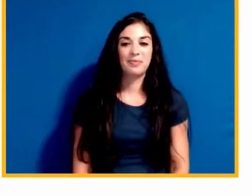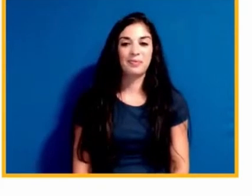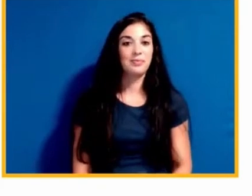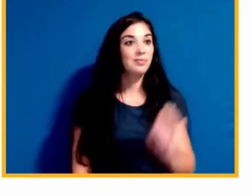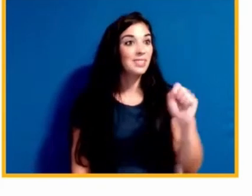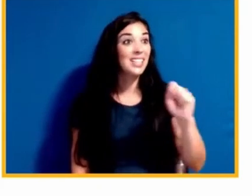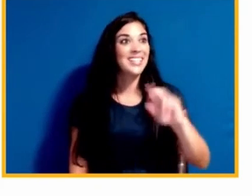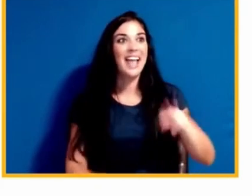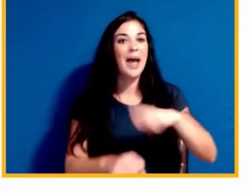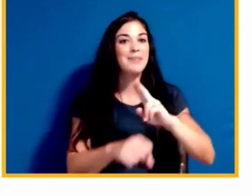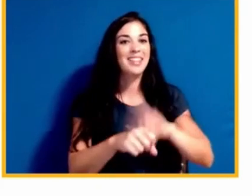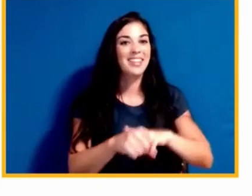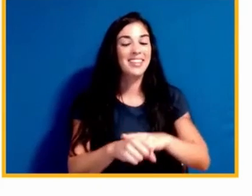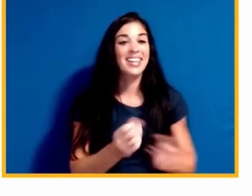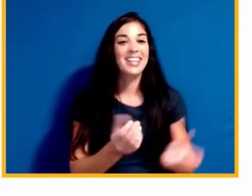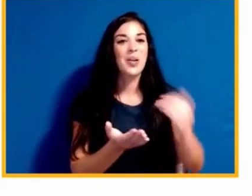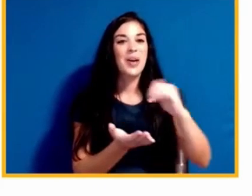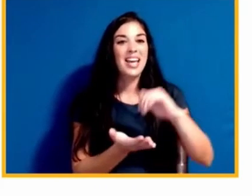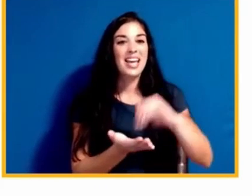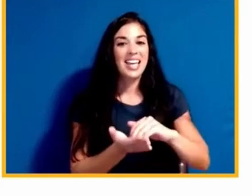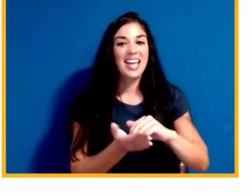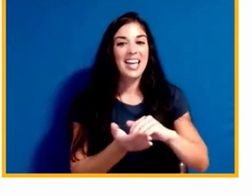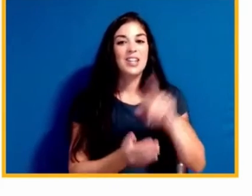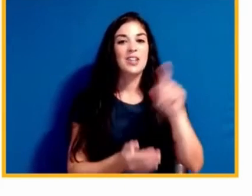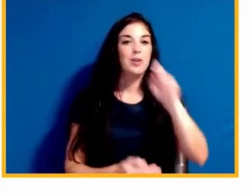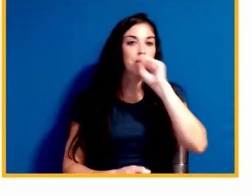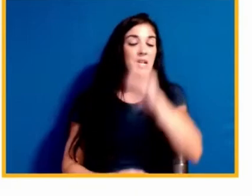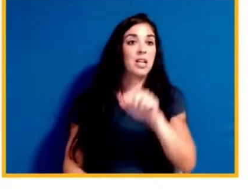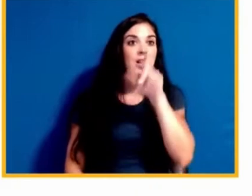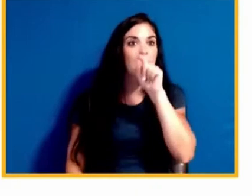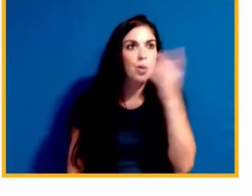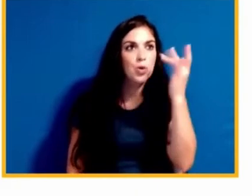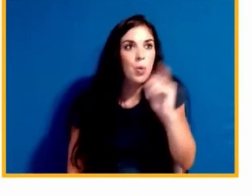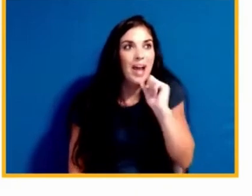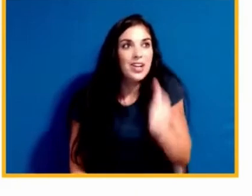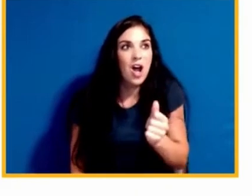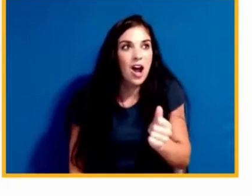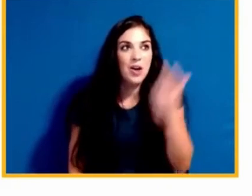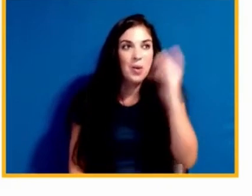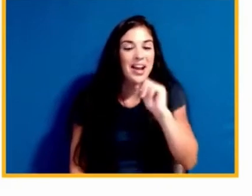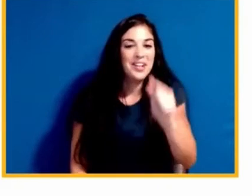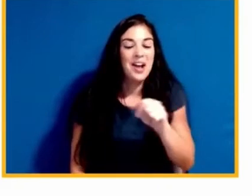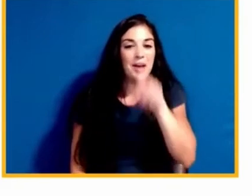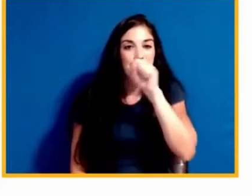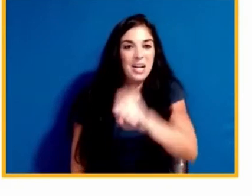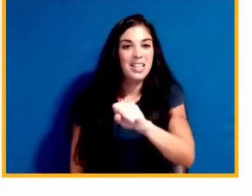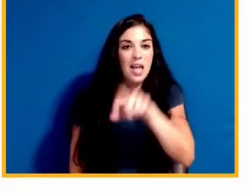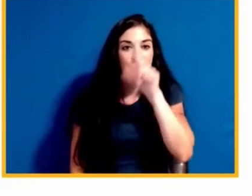[Zeke] Yeah absolutely and again, I mean you gotta love birbs. What's not to love about birbs, am I right? I mean birbs, they got